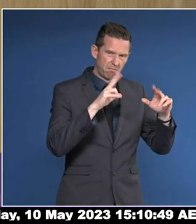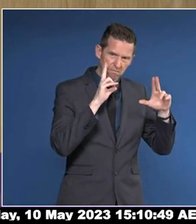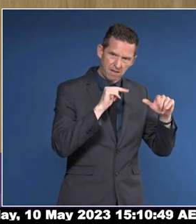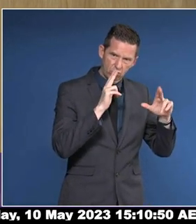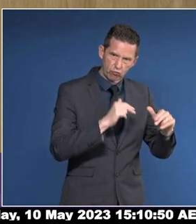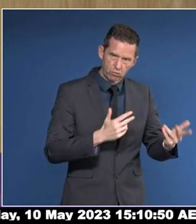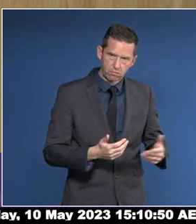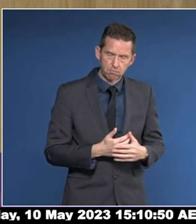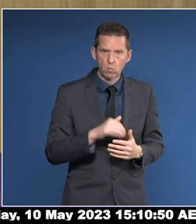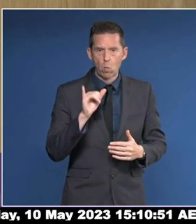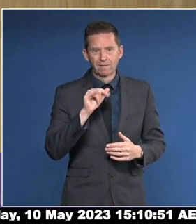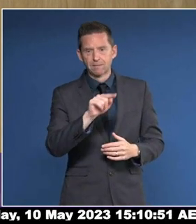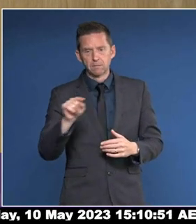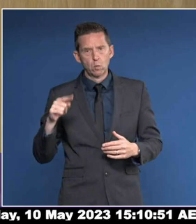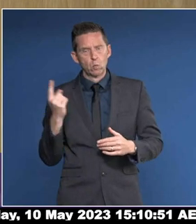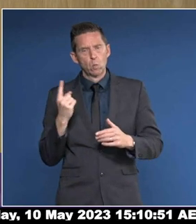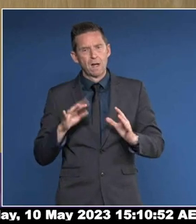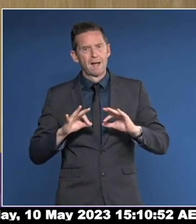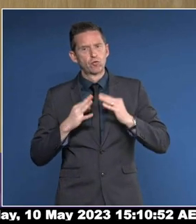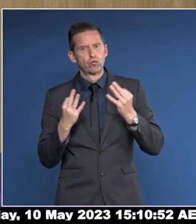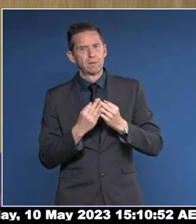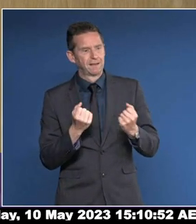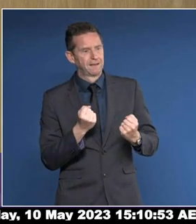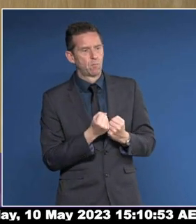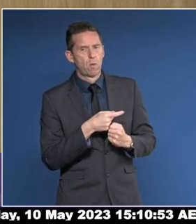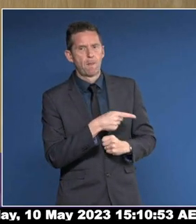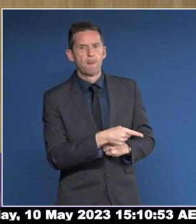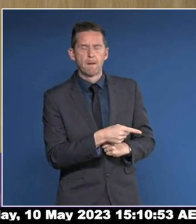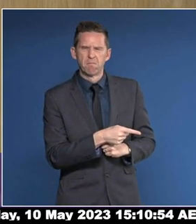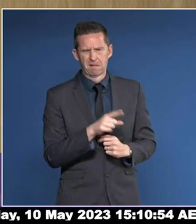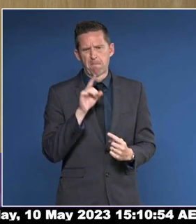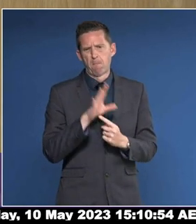agencies who are supporting that child or young person is critical in terms of their